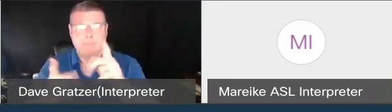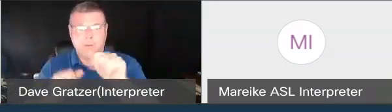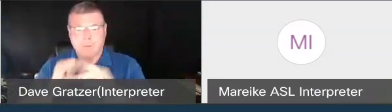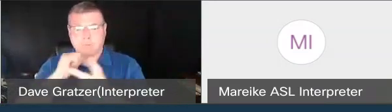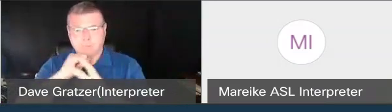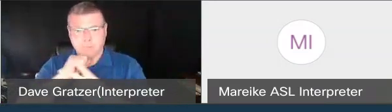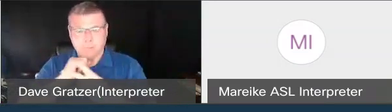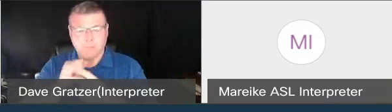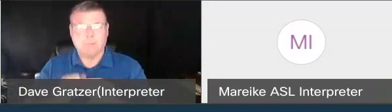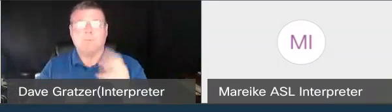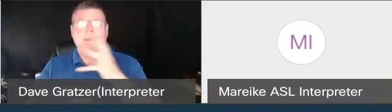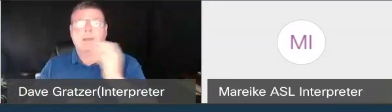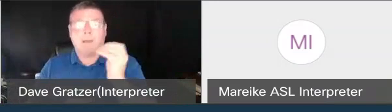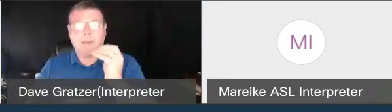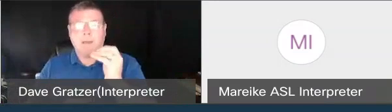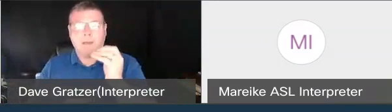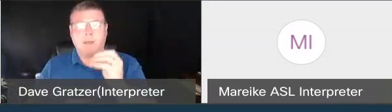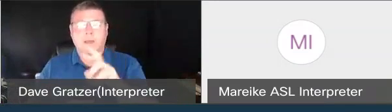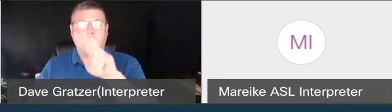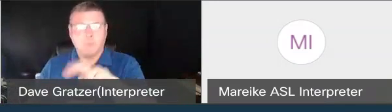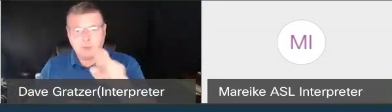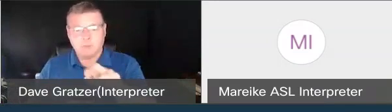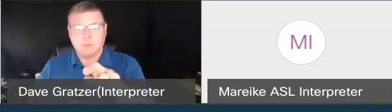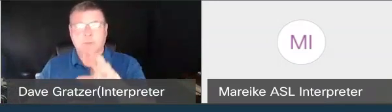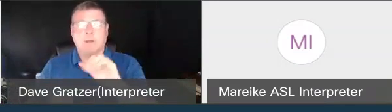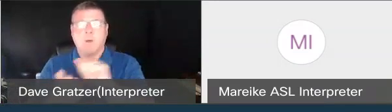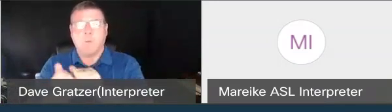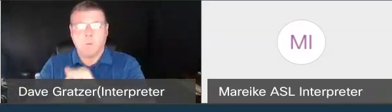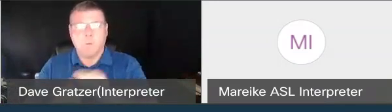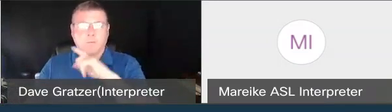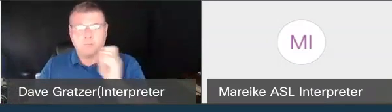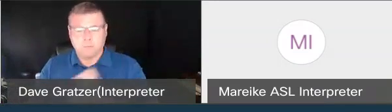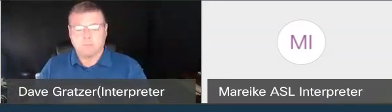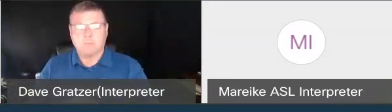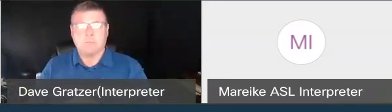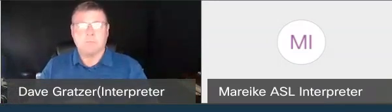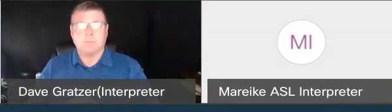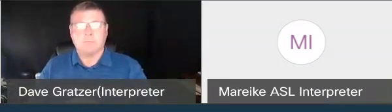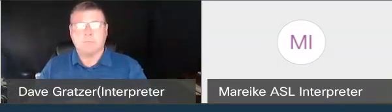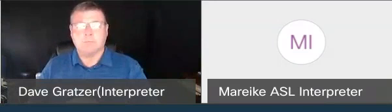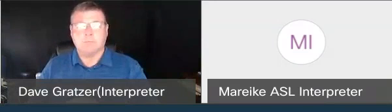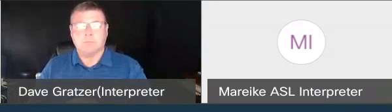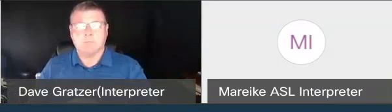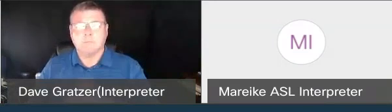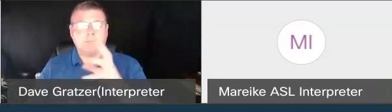and we have a--a restroom, we have washer and dryer, uh, and some basic amenities